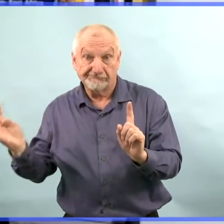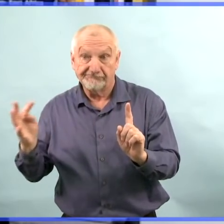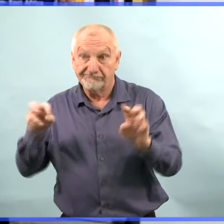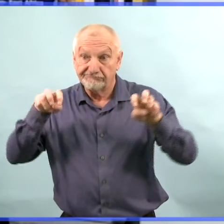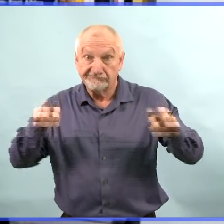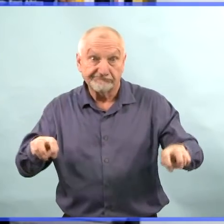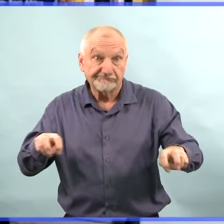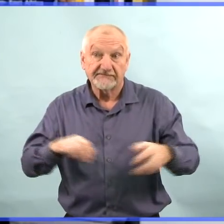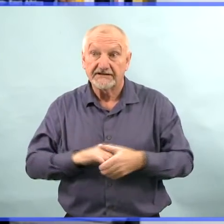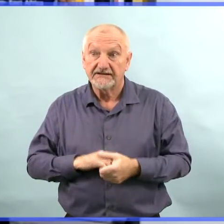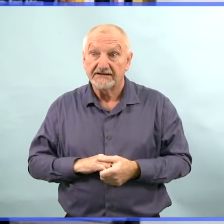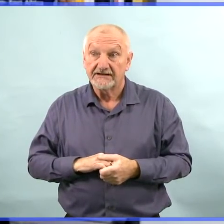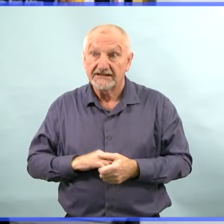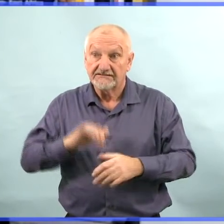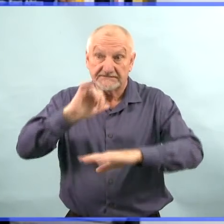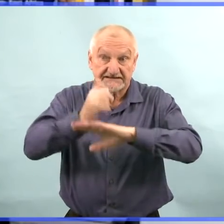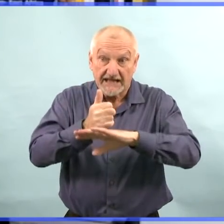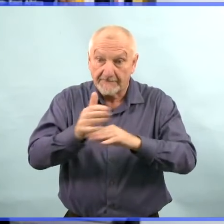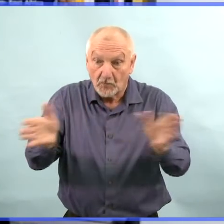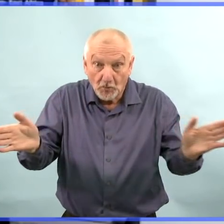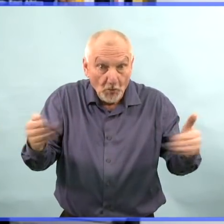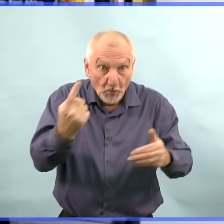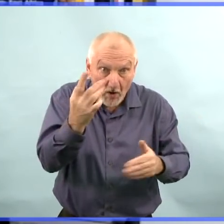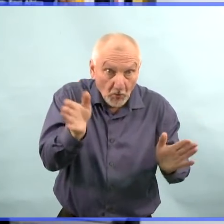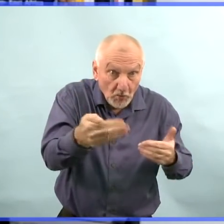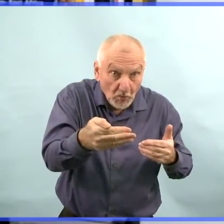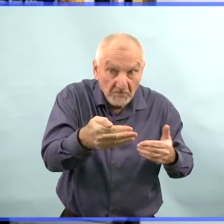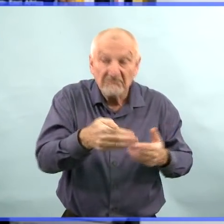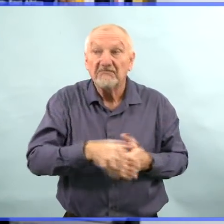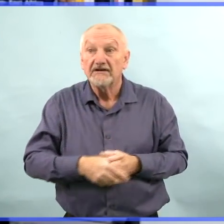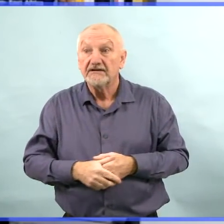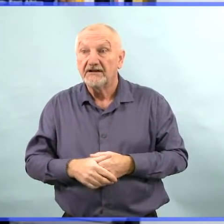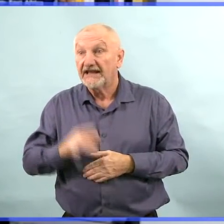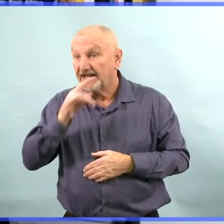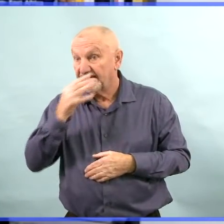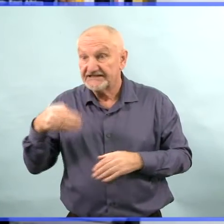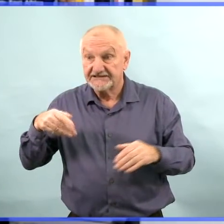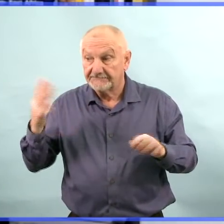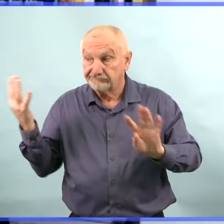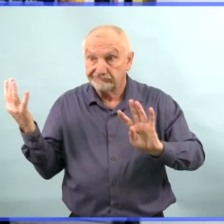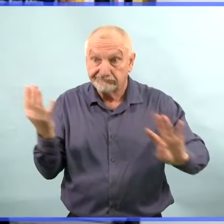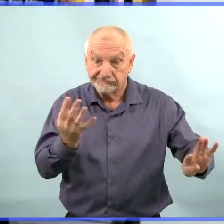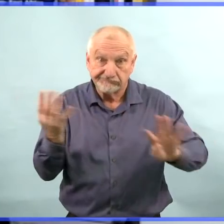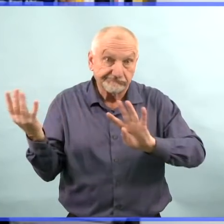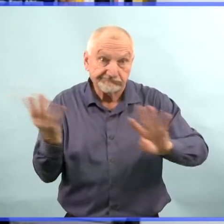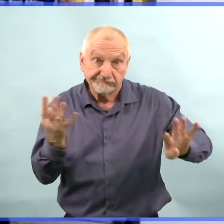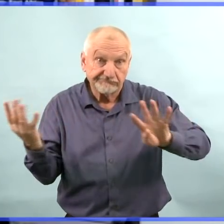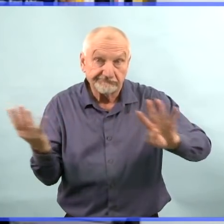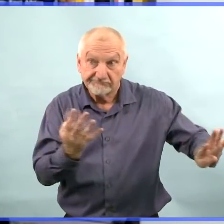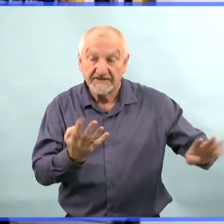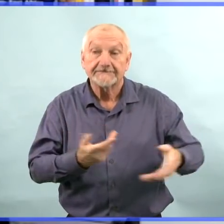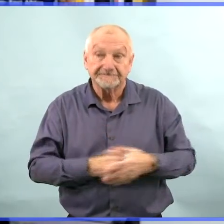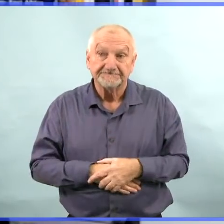one of the rooms in each school and having the children who have had those consent forms returned